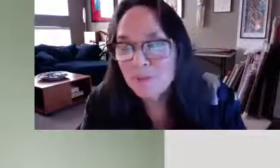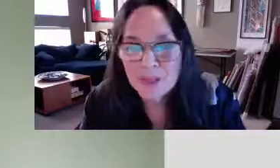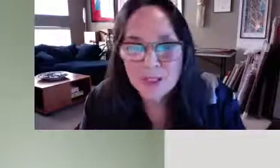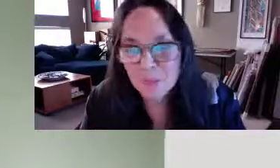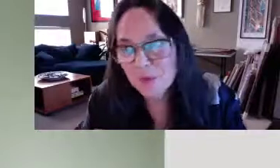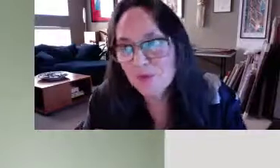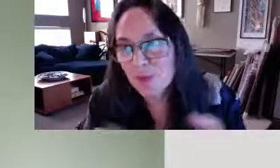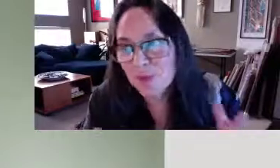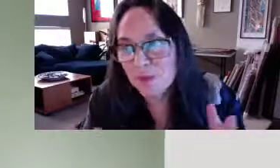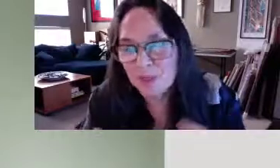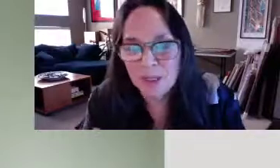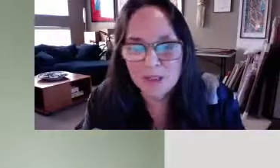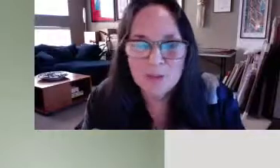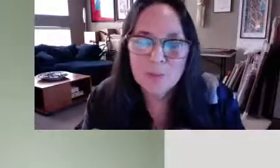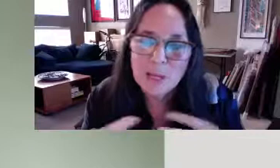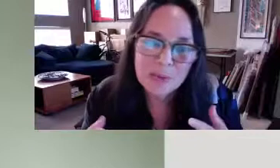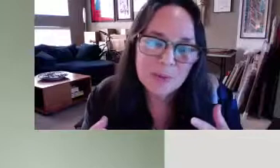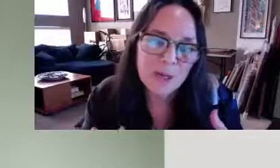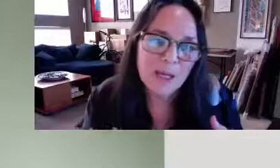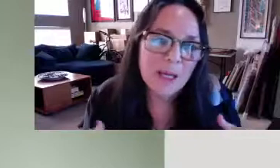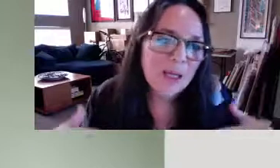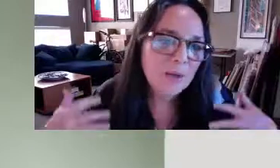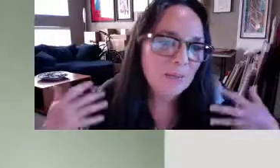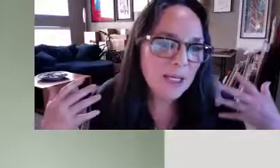as opposed of course to the ready-made so these are made to be ready , made to